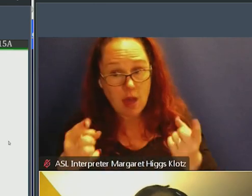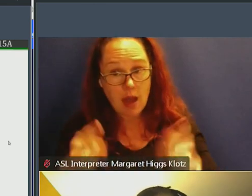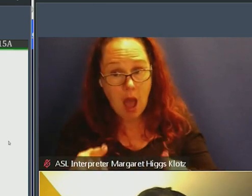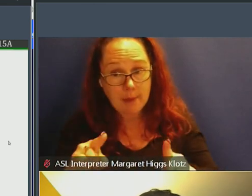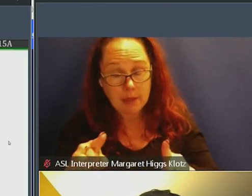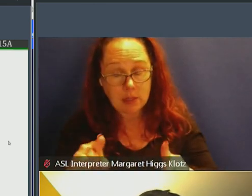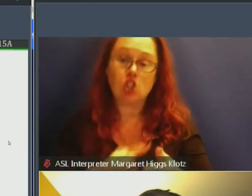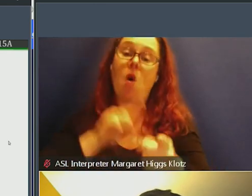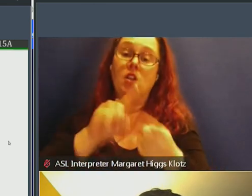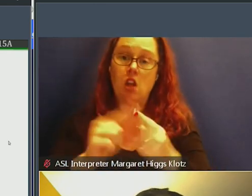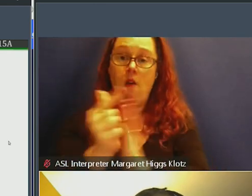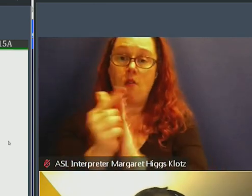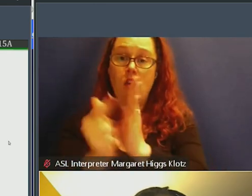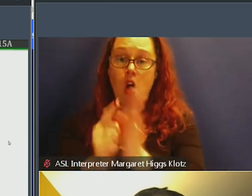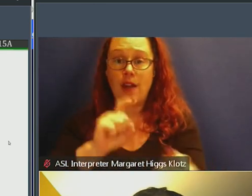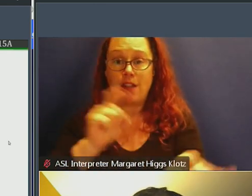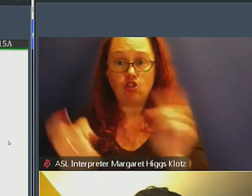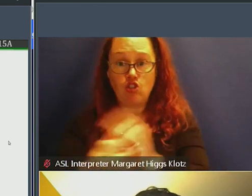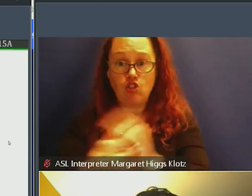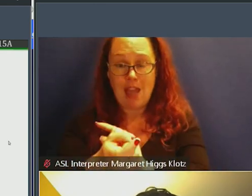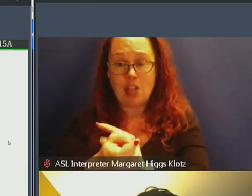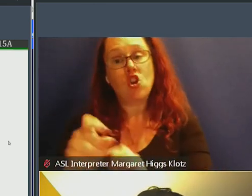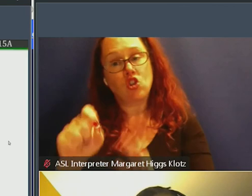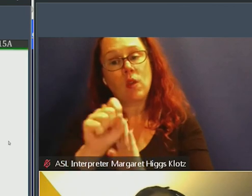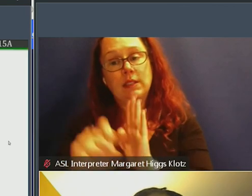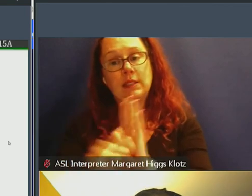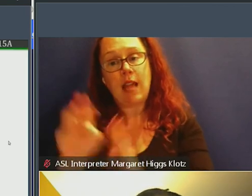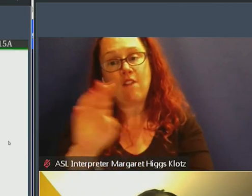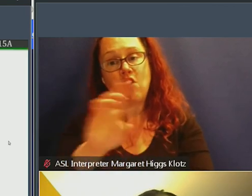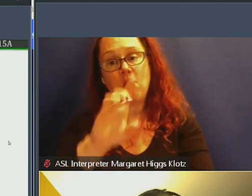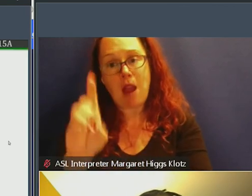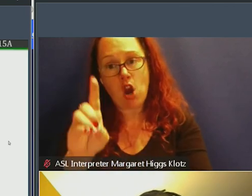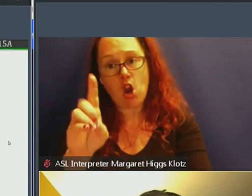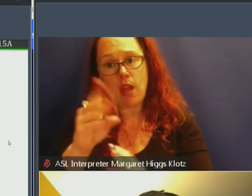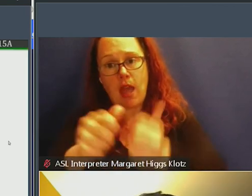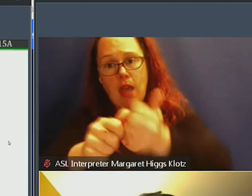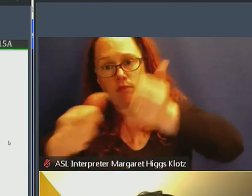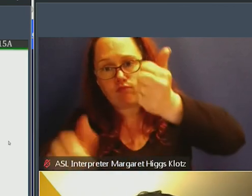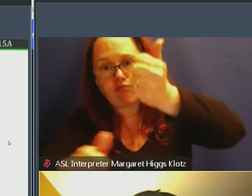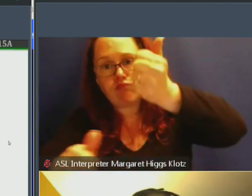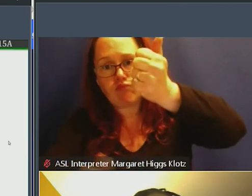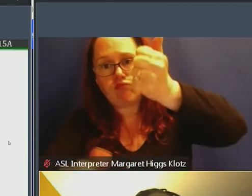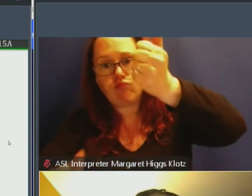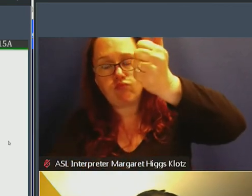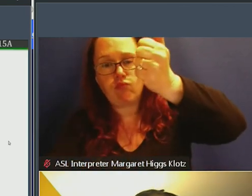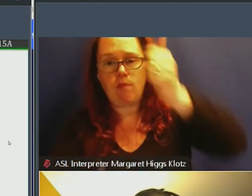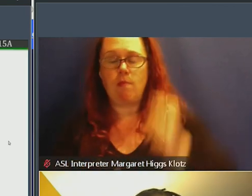the state of Maryland and its instrumentalities, including municipalities and counties will then be subject